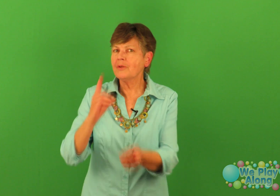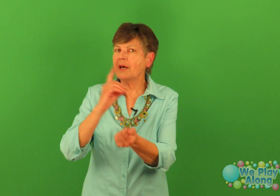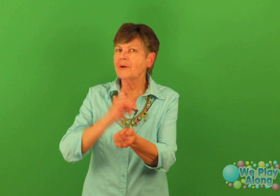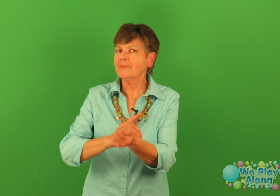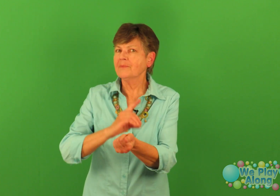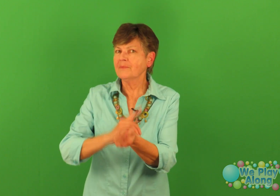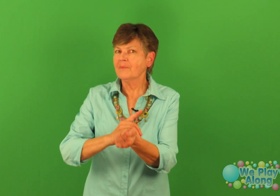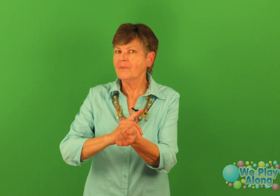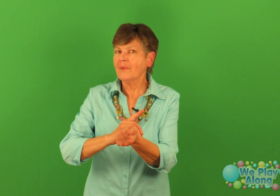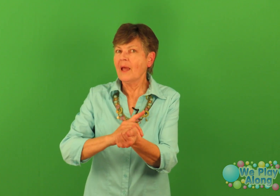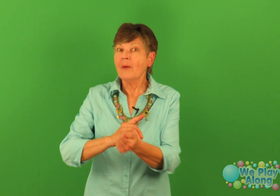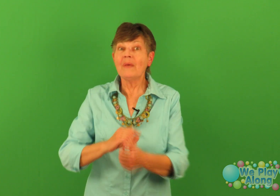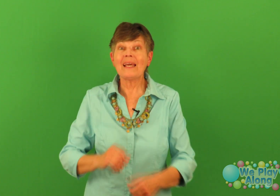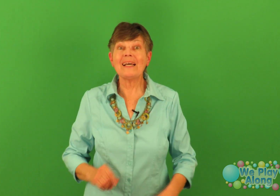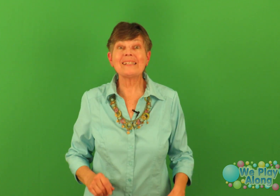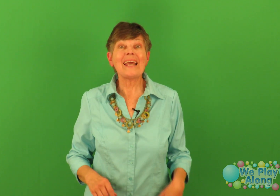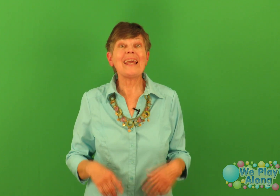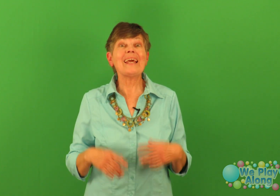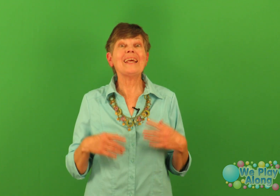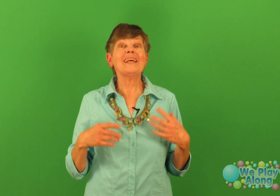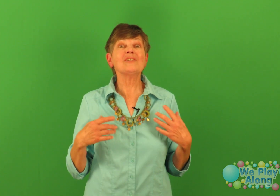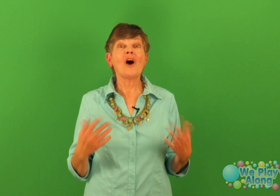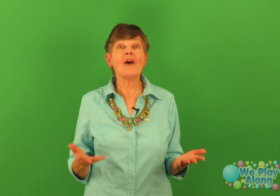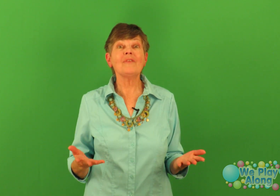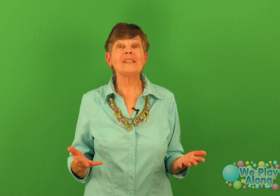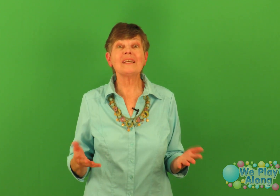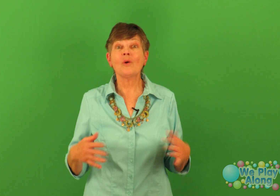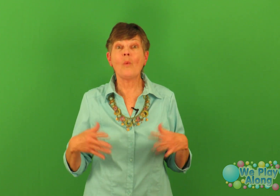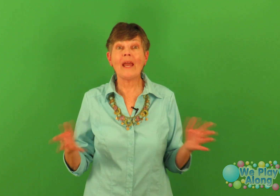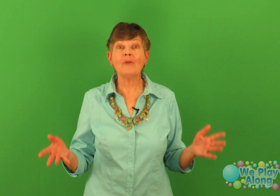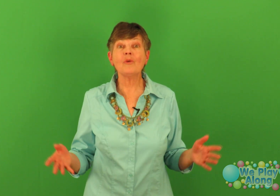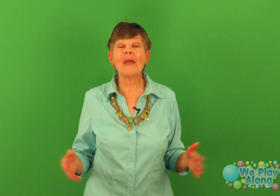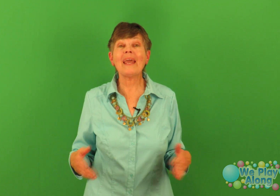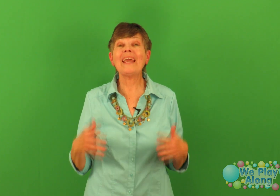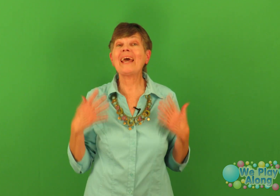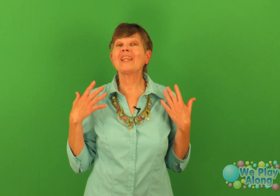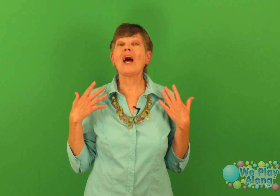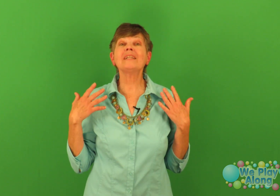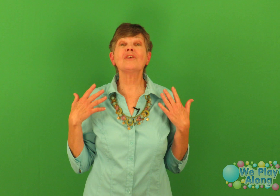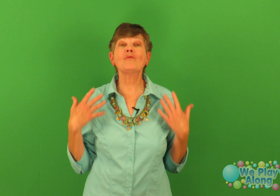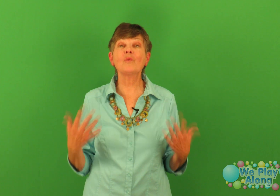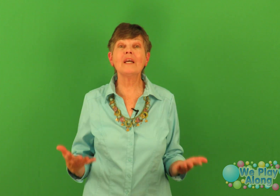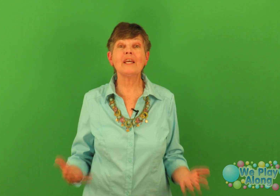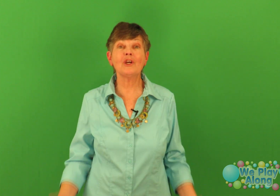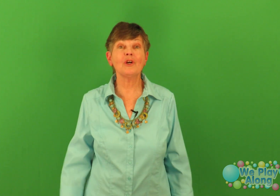the because in his office in the waiting room they he had lots of really good